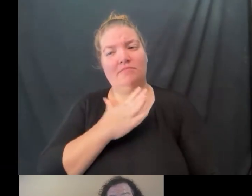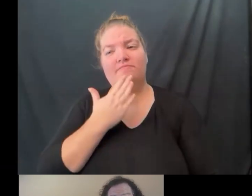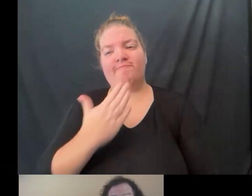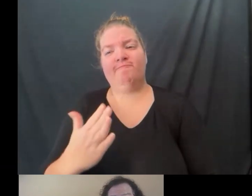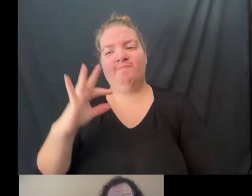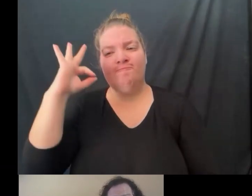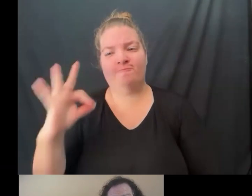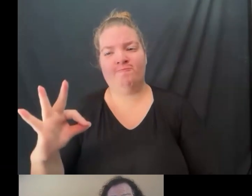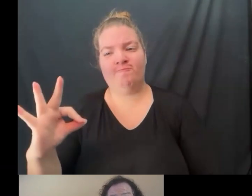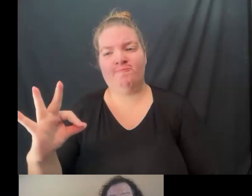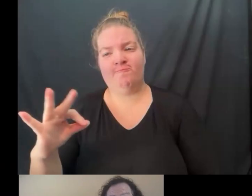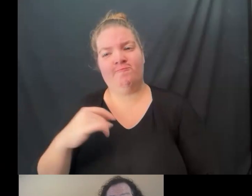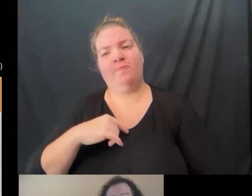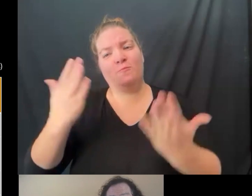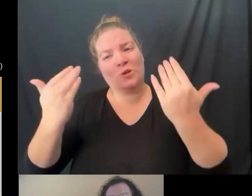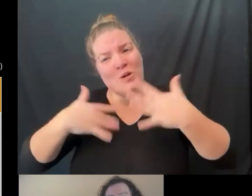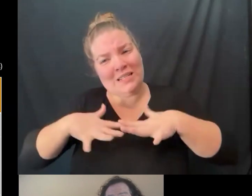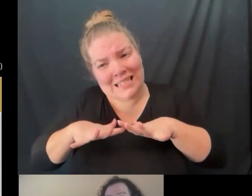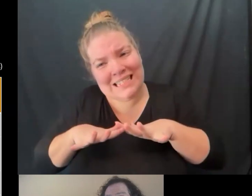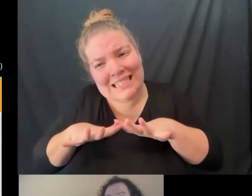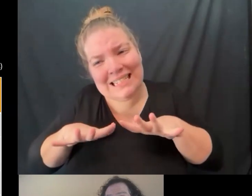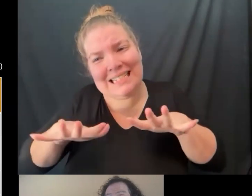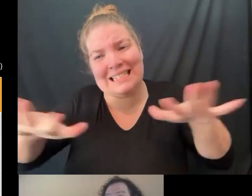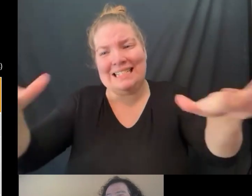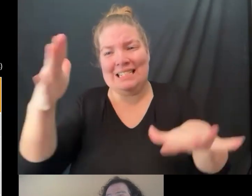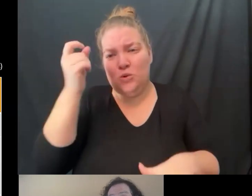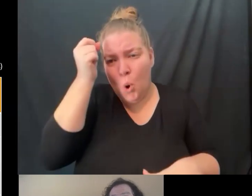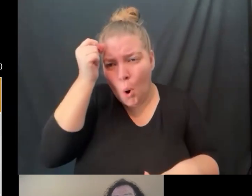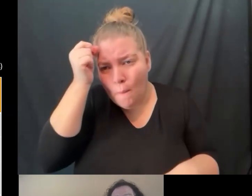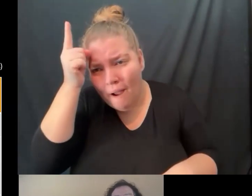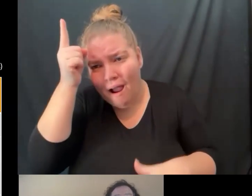but I think it's great because it's the right way to get things done, to meet all of these deadlines.